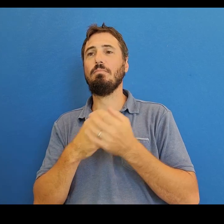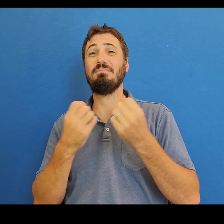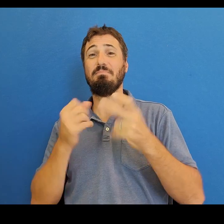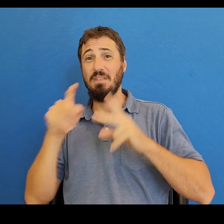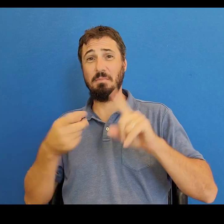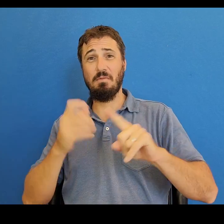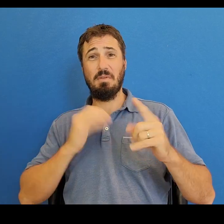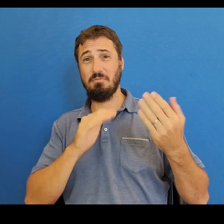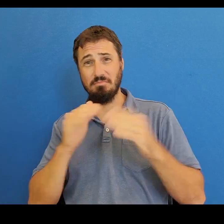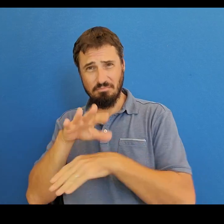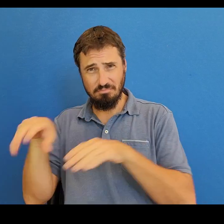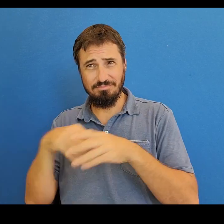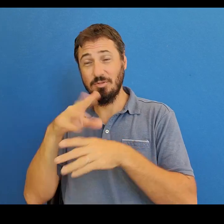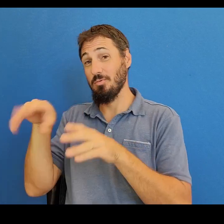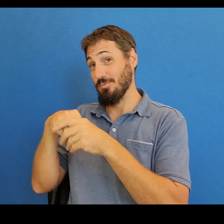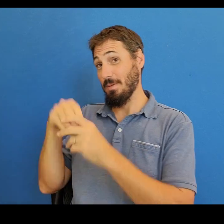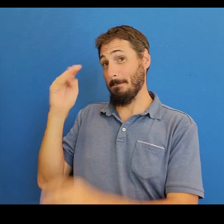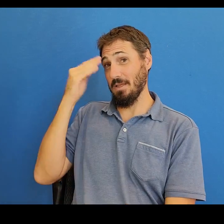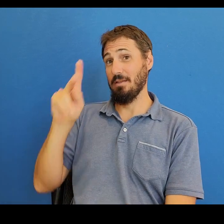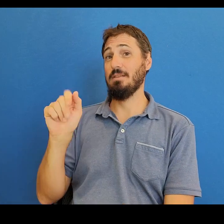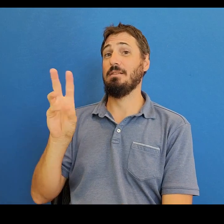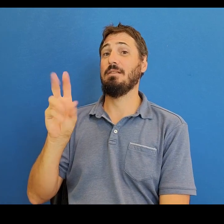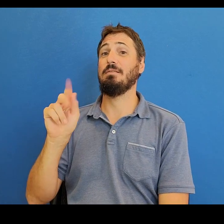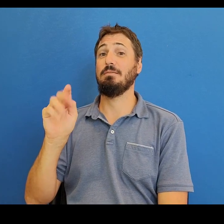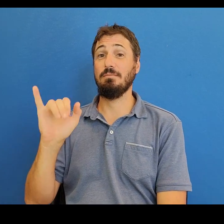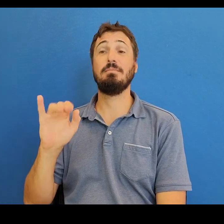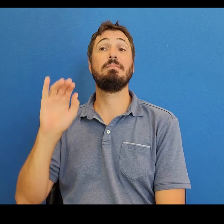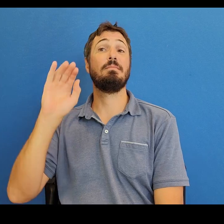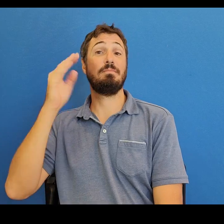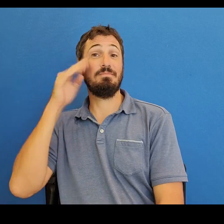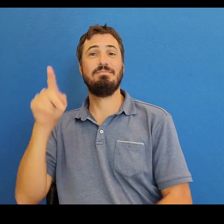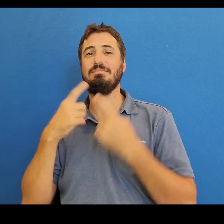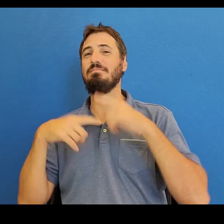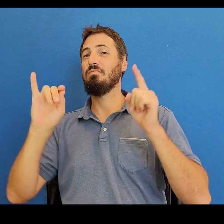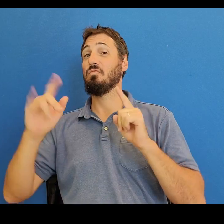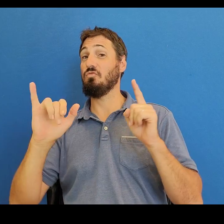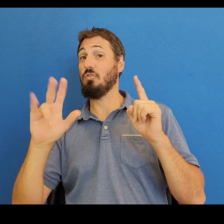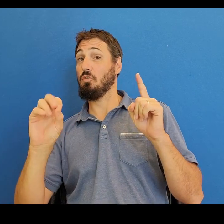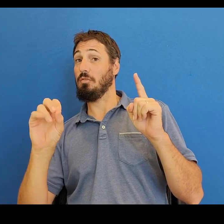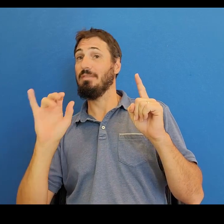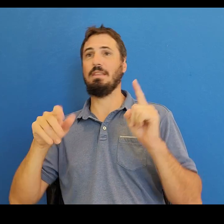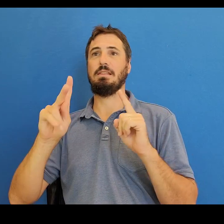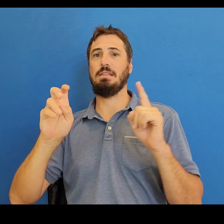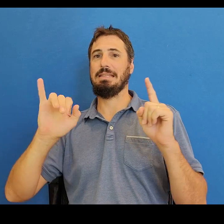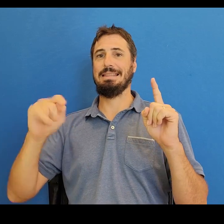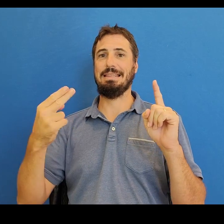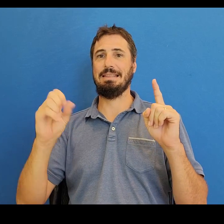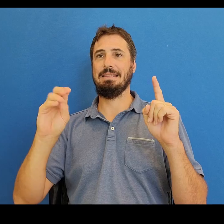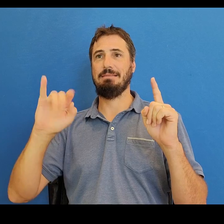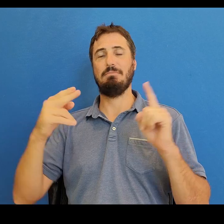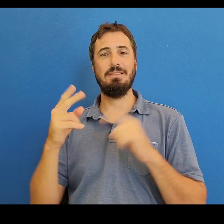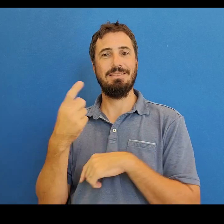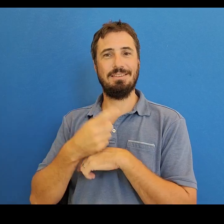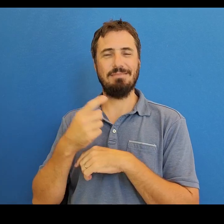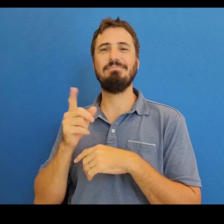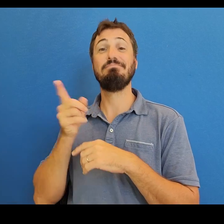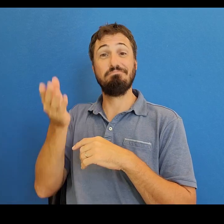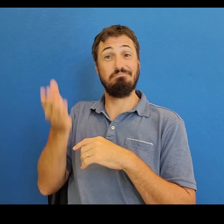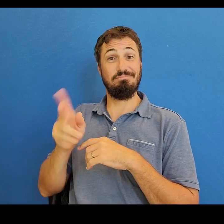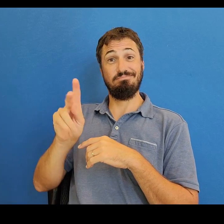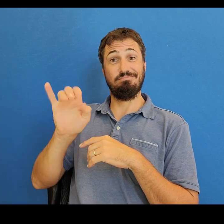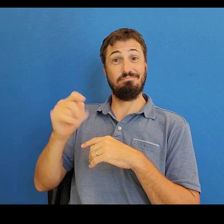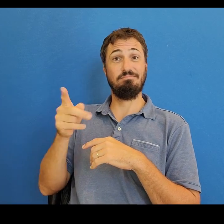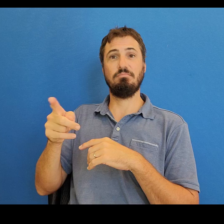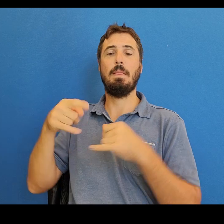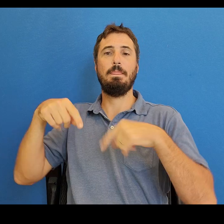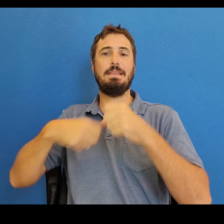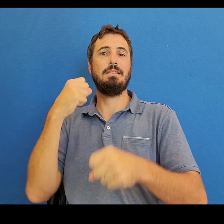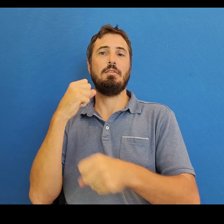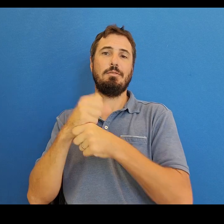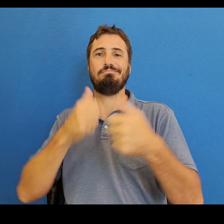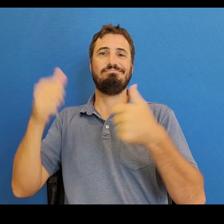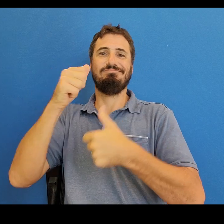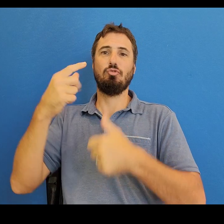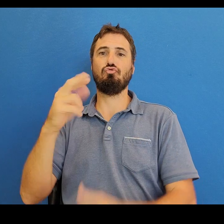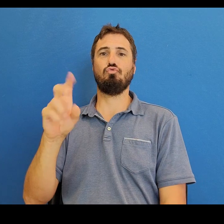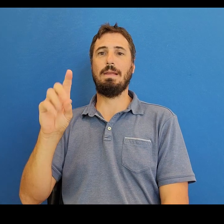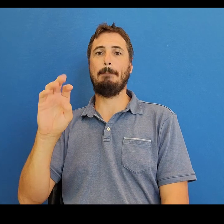many in our community participated in, including Mayor Kawakami. Mayor also proclaimed July 30th as Keith Smith Day, thanking Keith – who was this year’s Parade Grand Marshal – for his